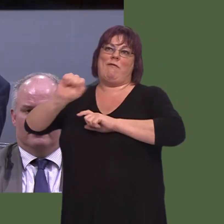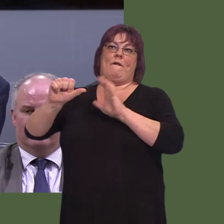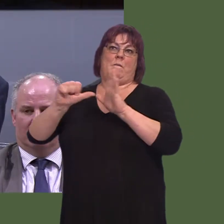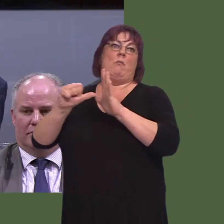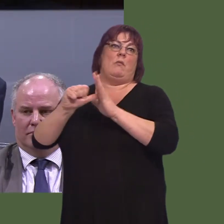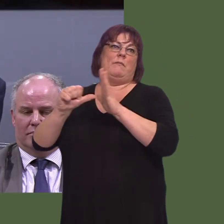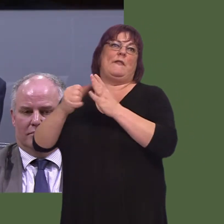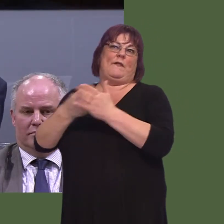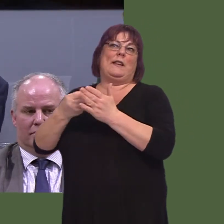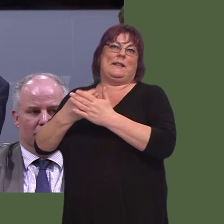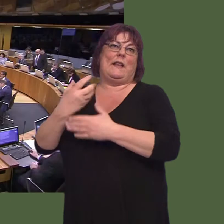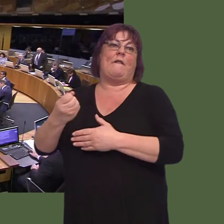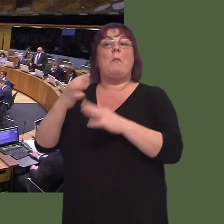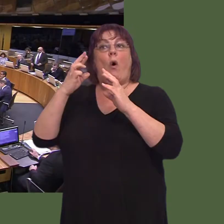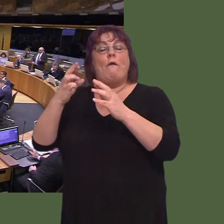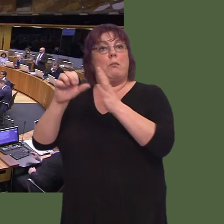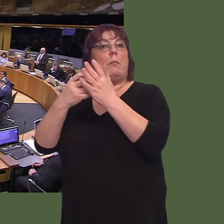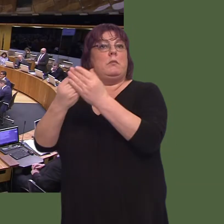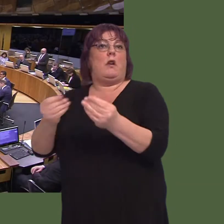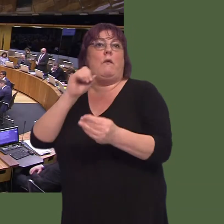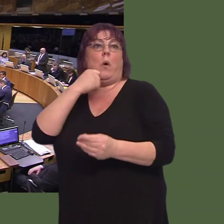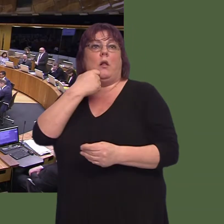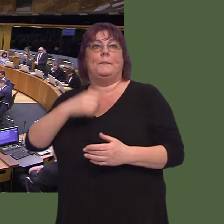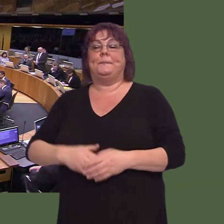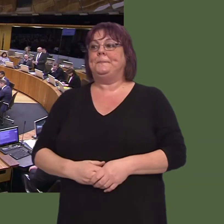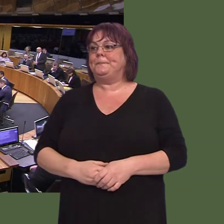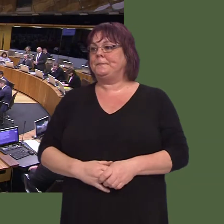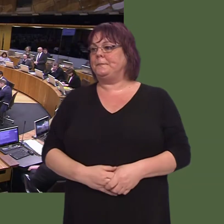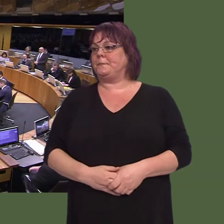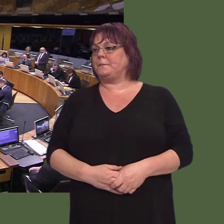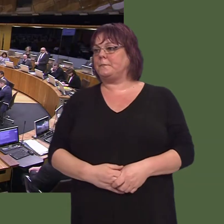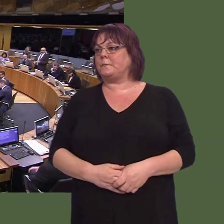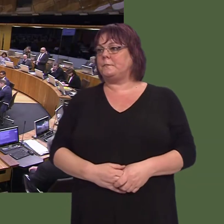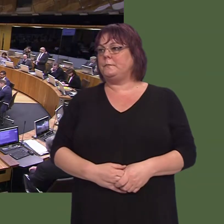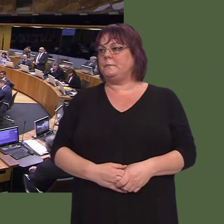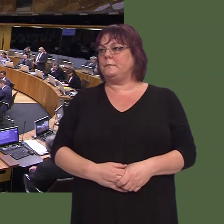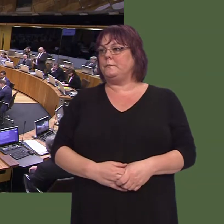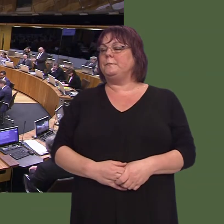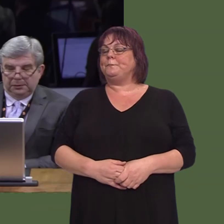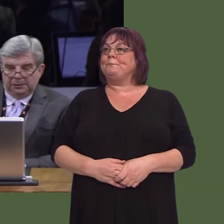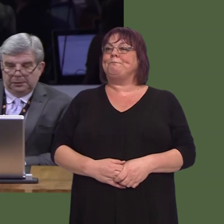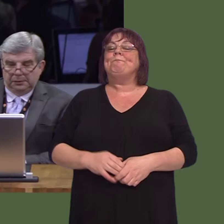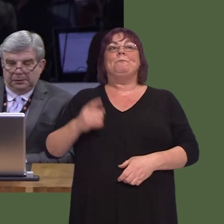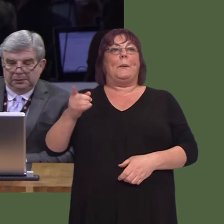Simon Thomas AM: As has just been mentioned, many of the residents of Powys are reliant